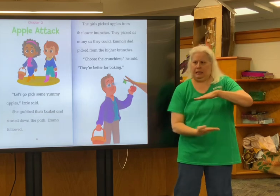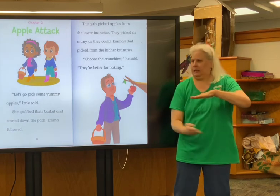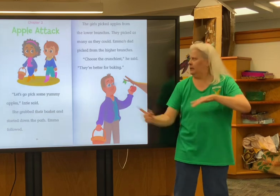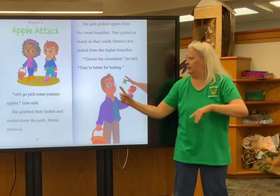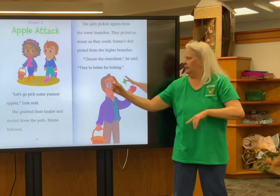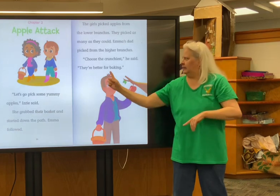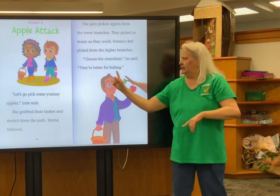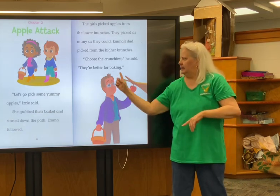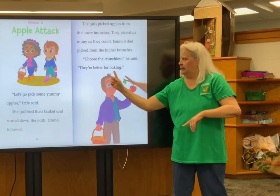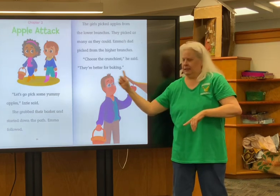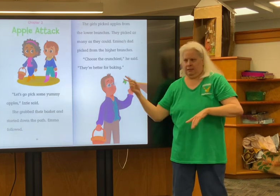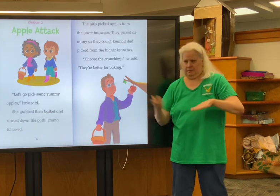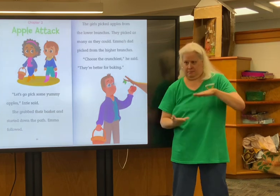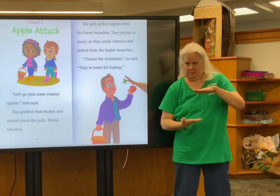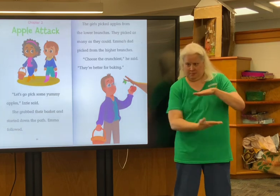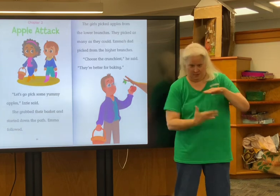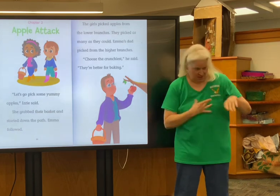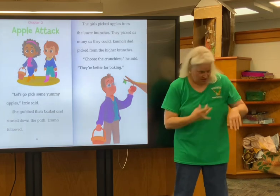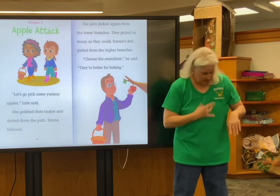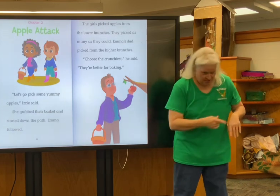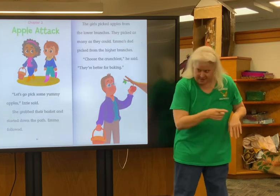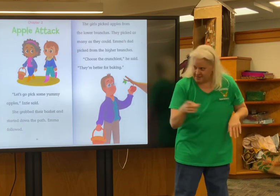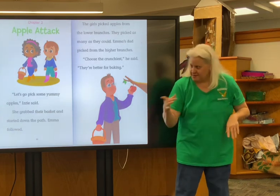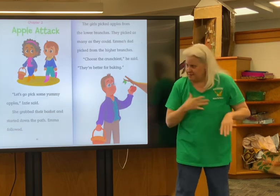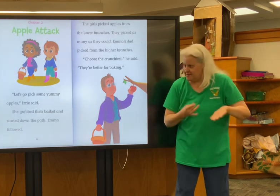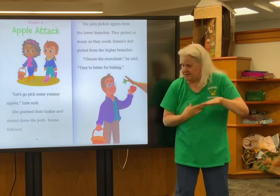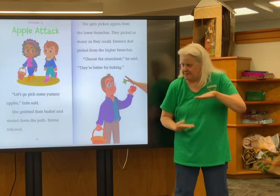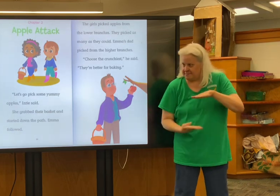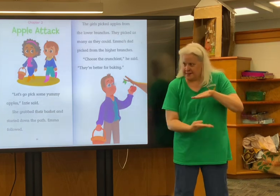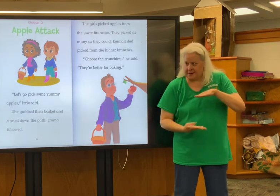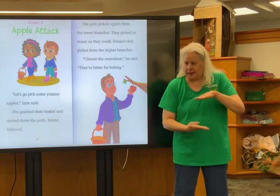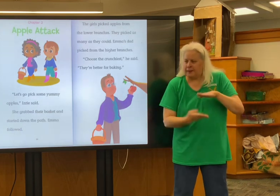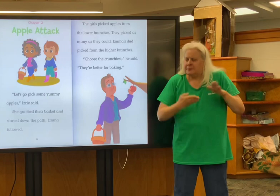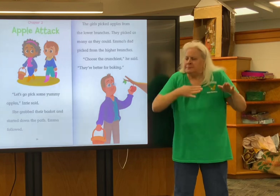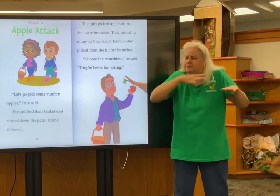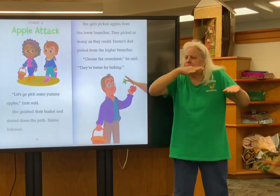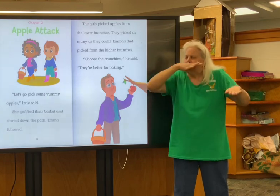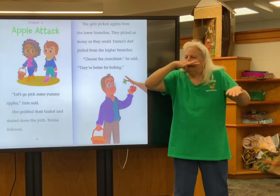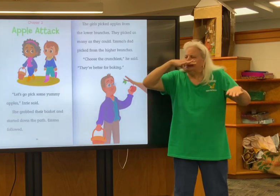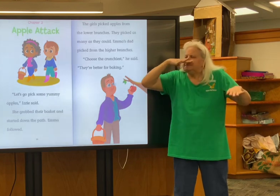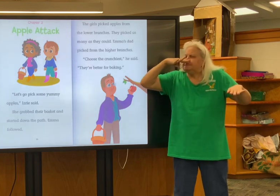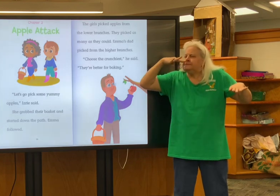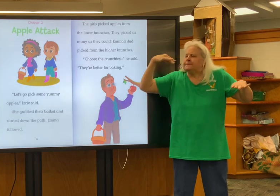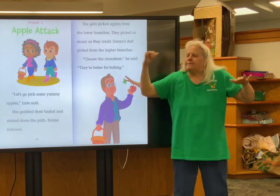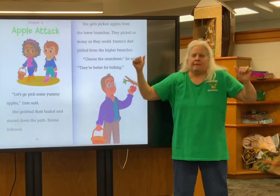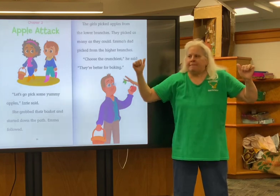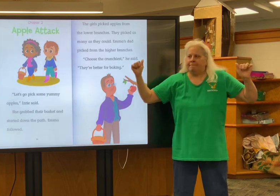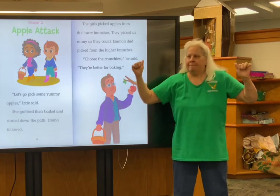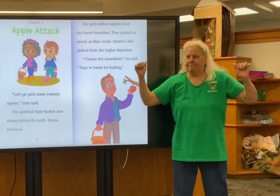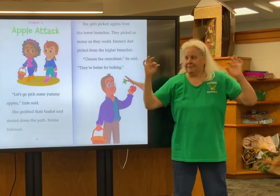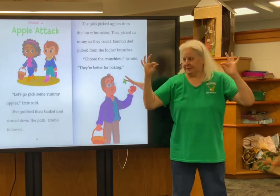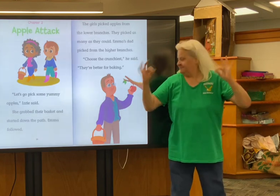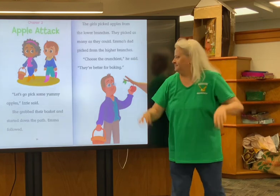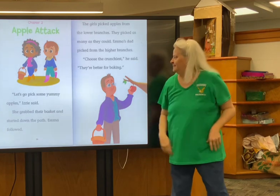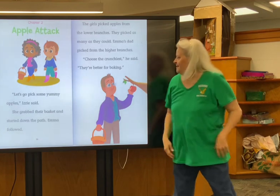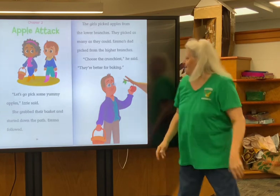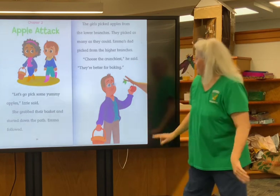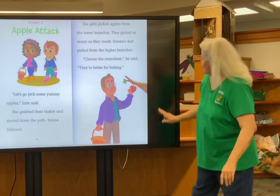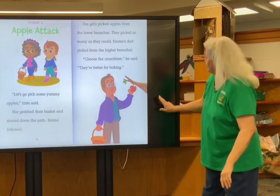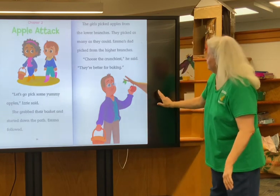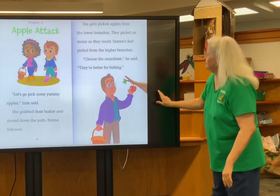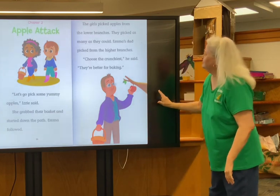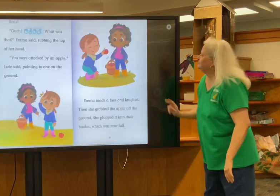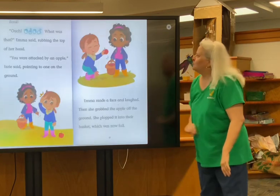"They are better for baking." Do you guys like baking? Smells so good, doesn't it?